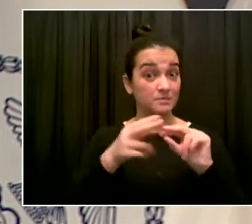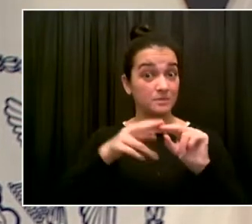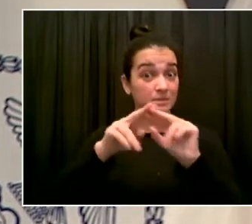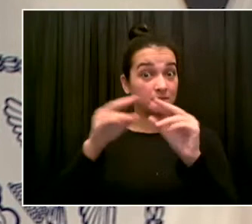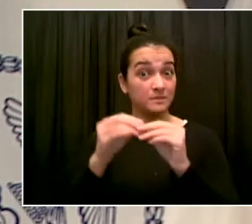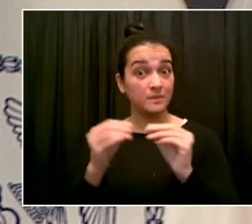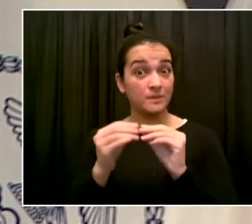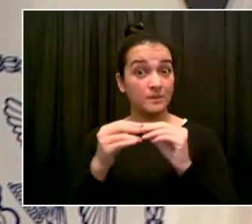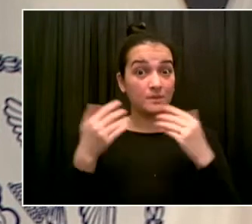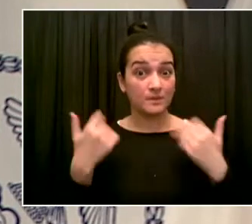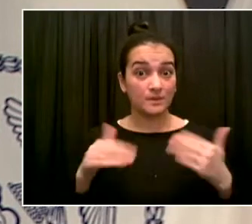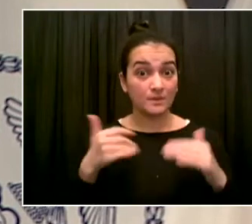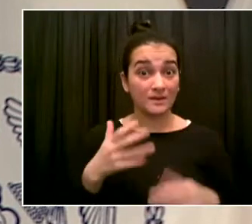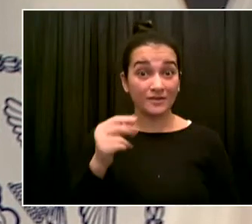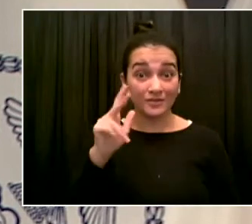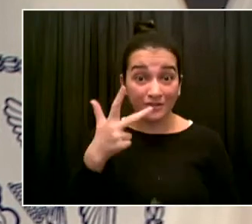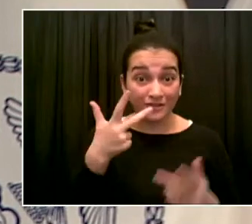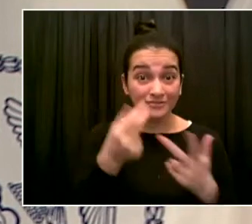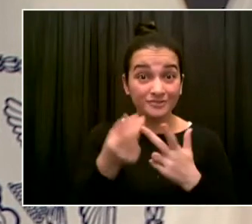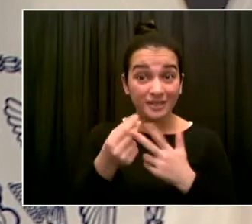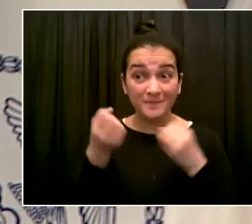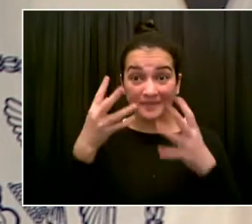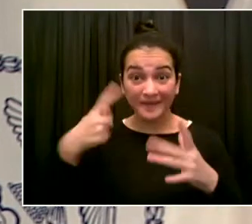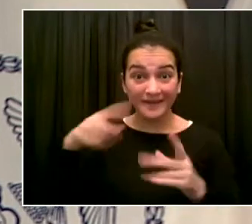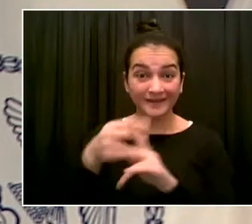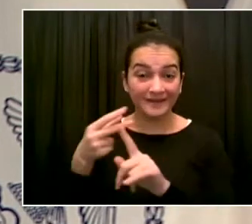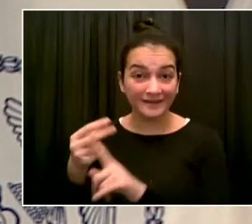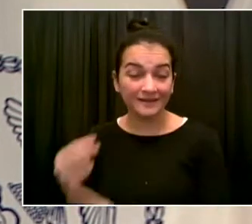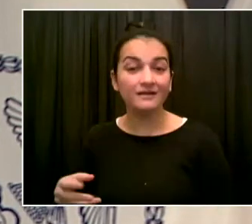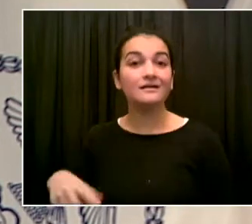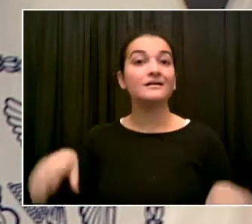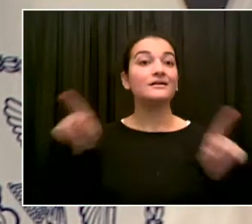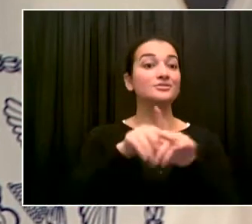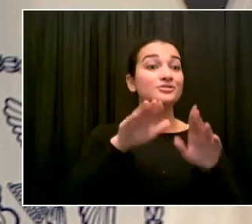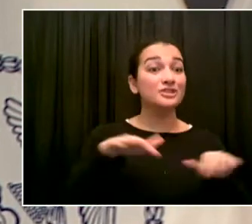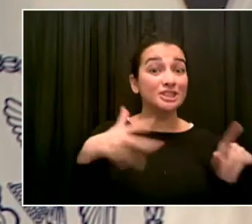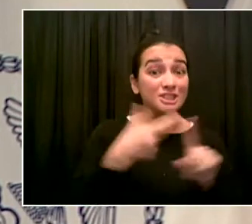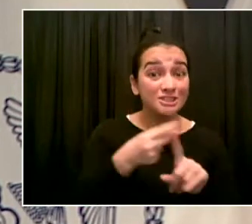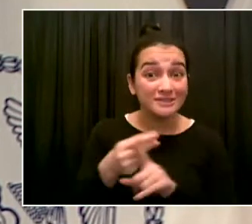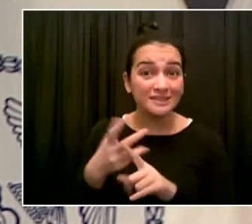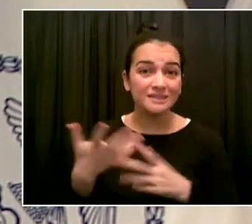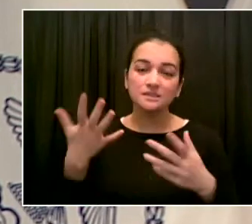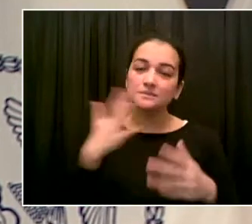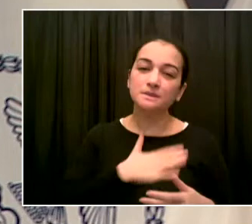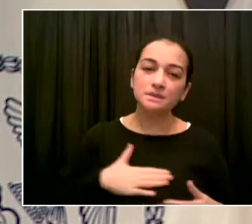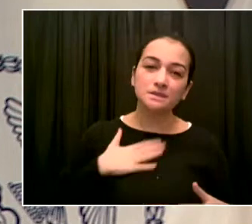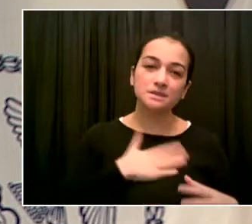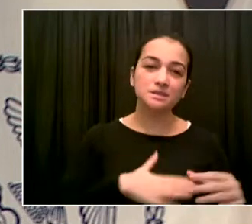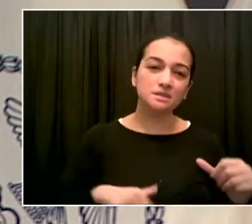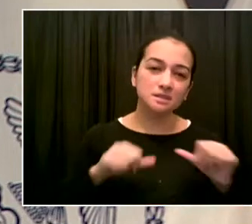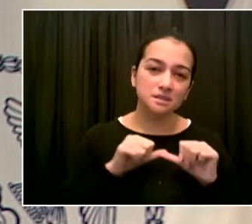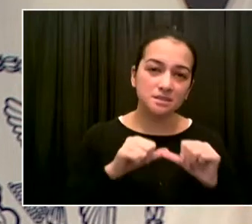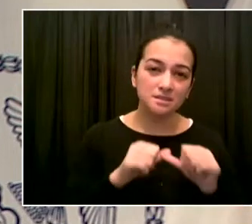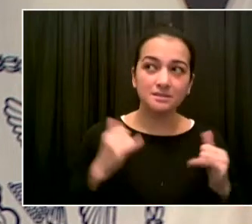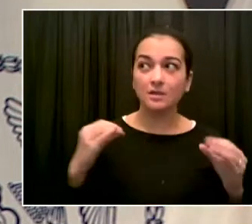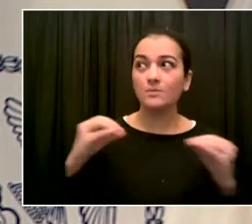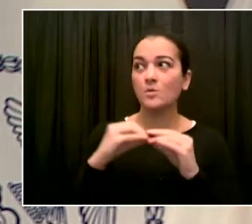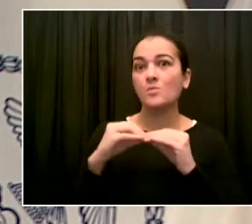THOSE THAT HAVE OTGTE N VACCINATED, WE HAVE AMAZING NUMBERS NOW. A LOT MORE OF YU OHAVE CHOSEN TO GET THE BOOSTER AND A LOT OF KIDS AND FAMILIES HAVE